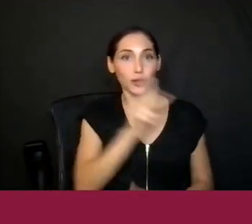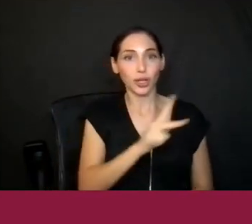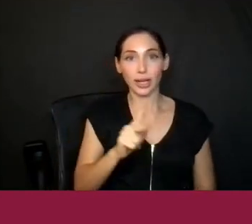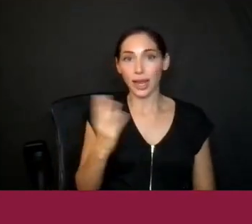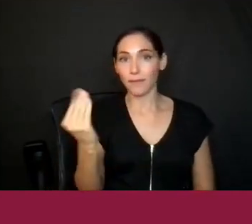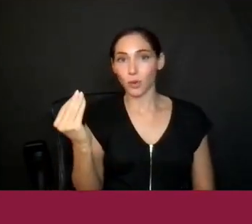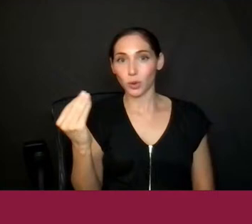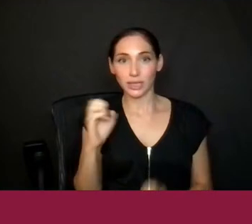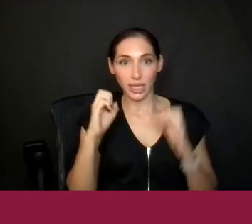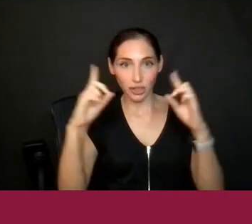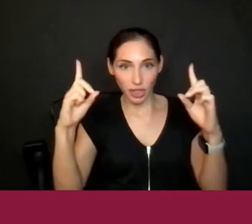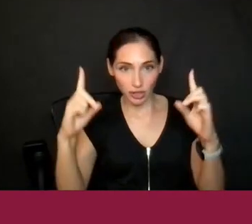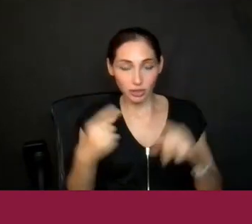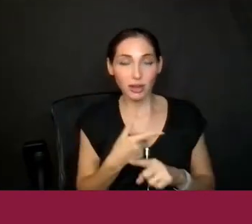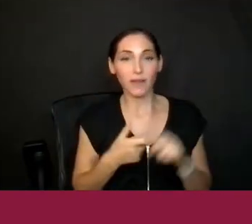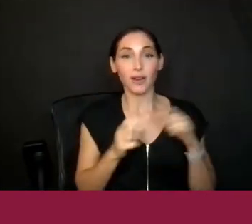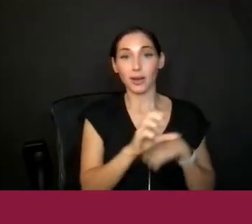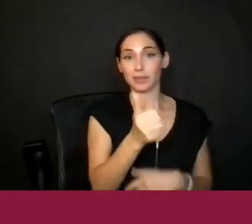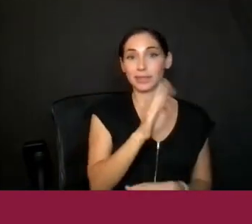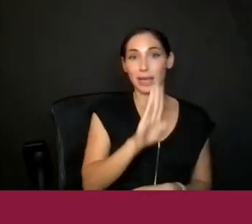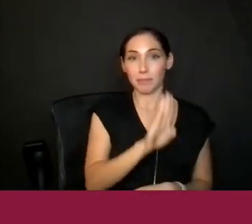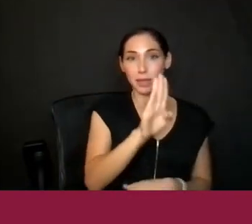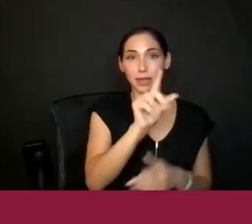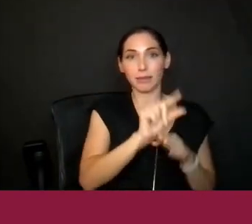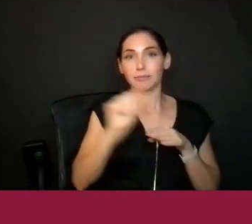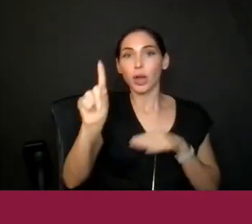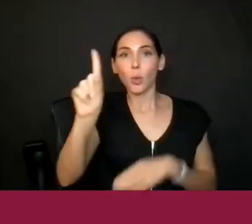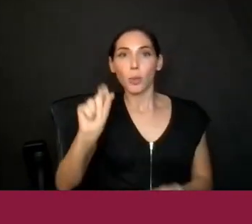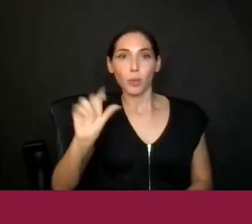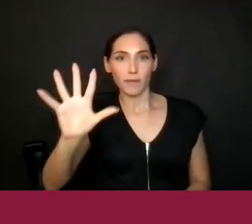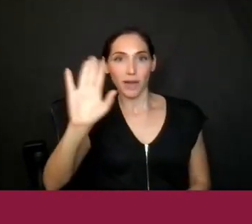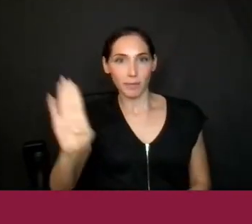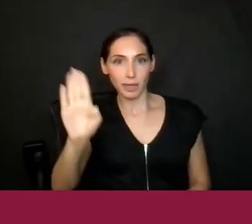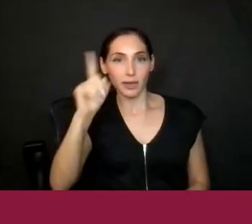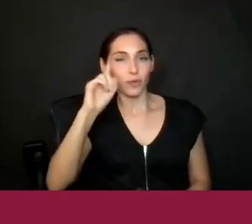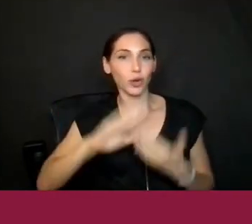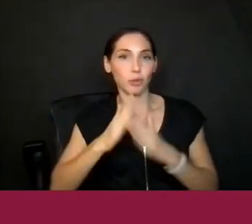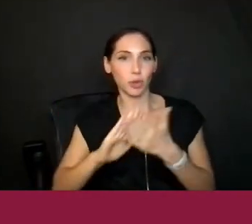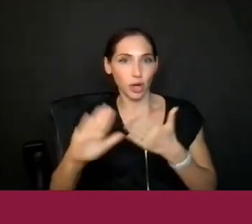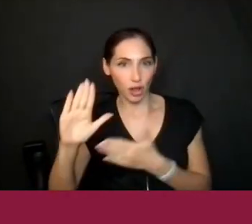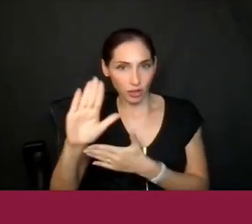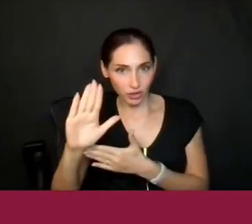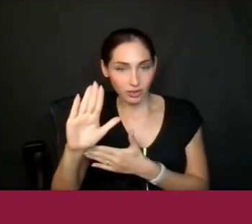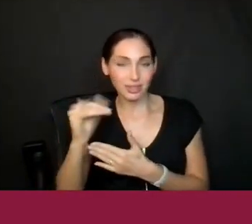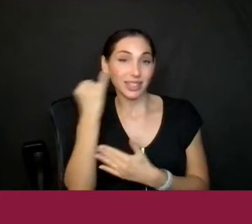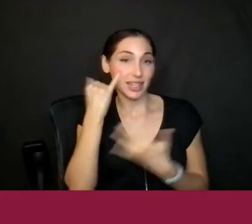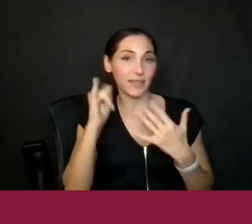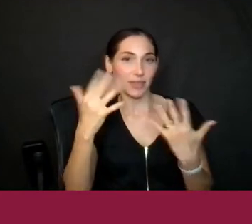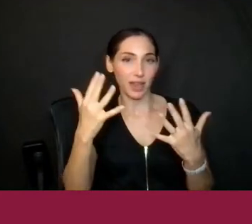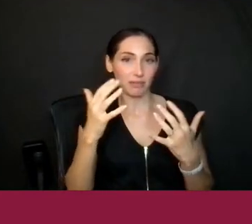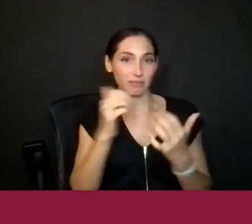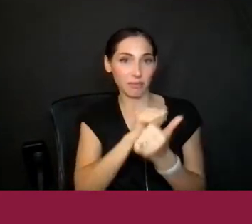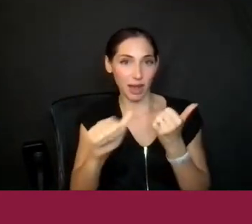Of that 10 billion, 1.5 billion would go to community colleges if that passes, and that would be